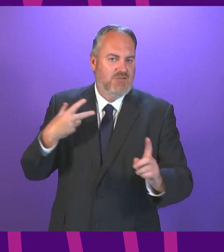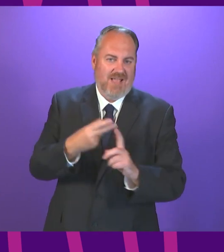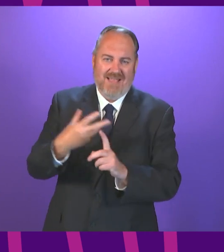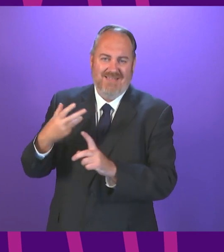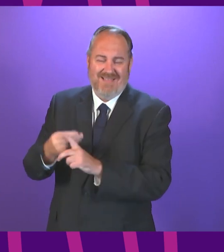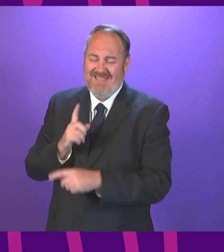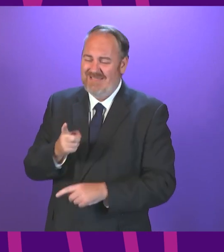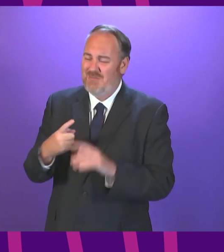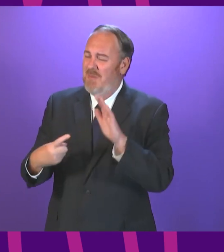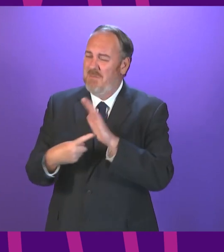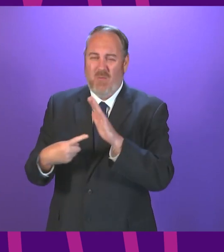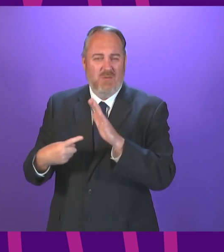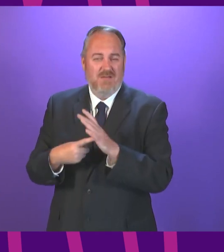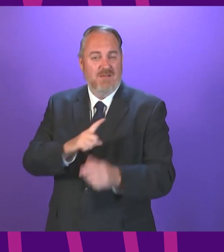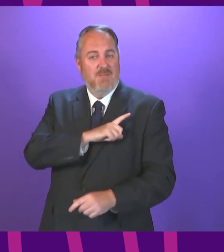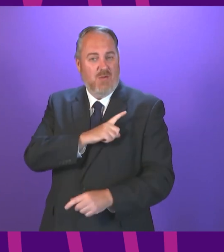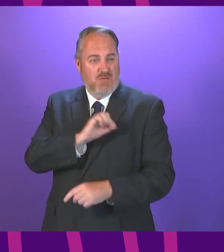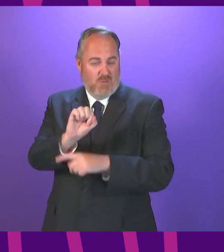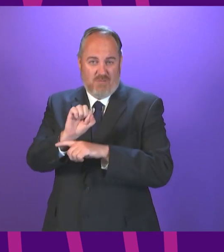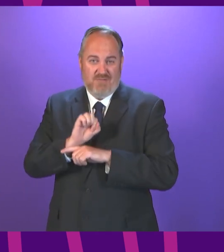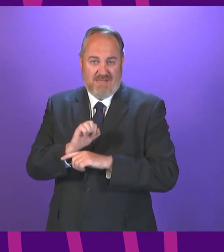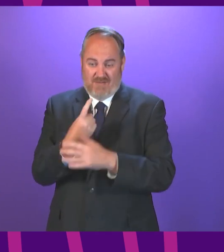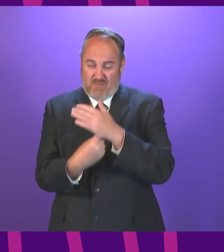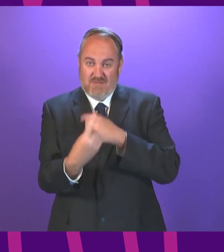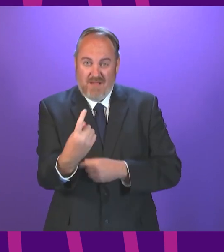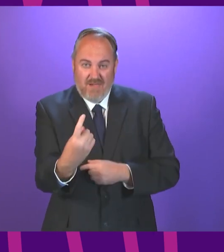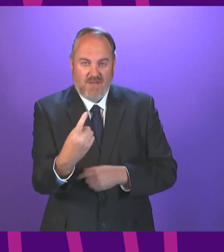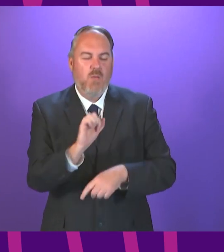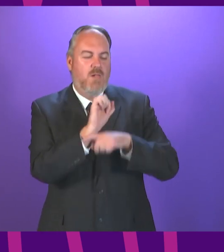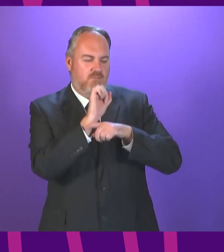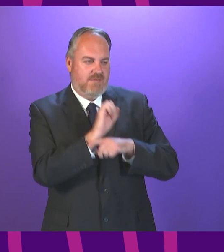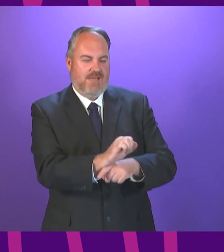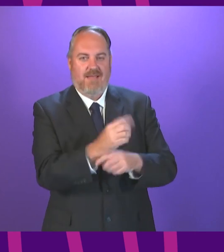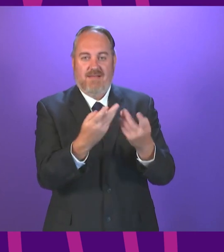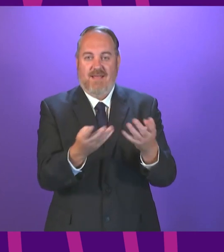us can do to protect ourselves and each other and get all of us back to normal.